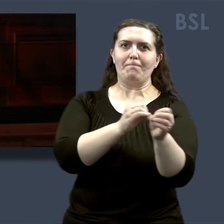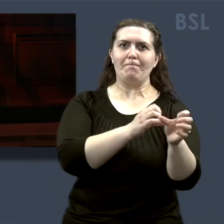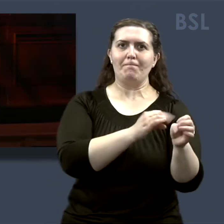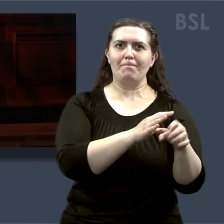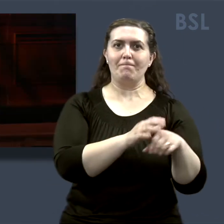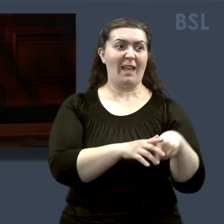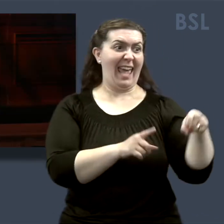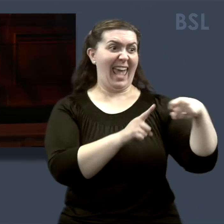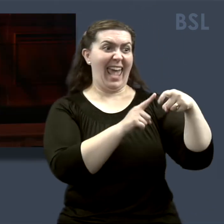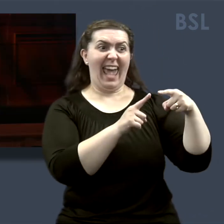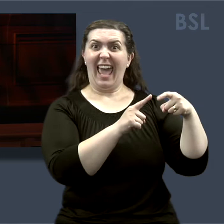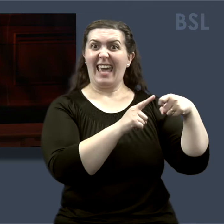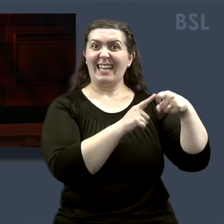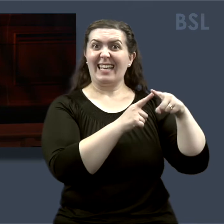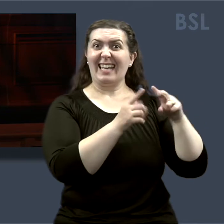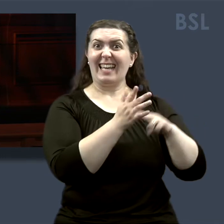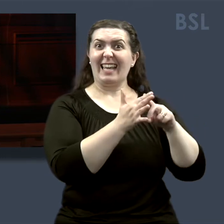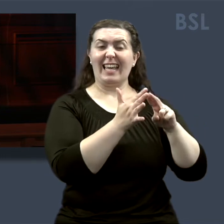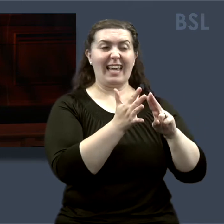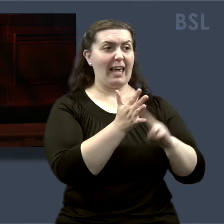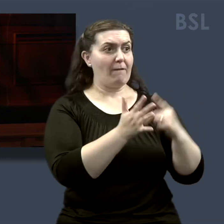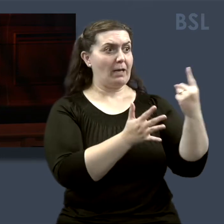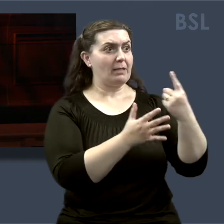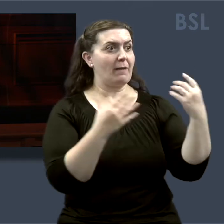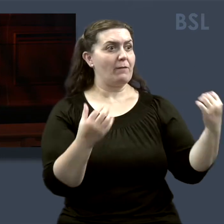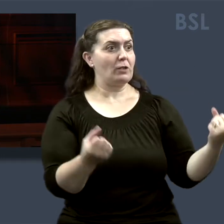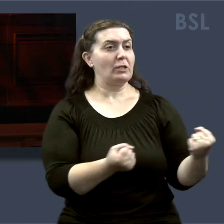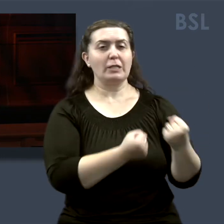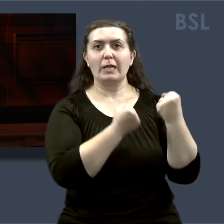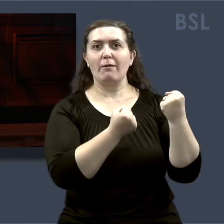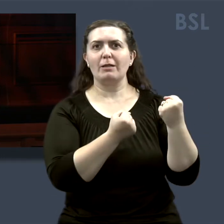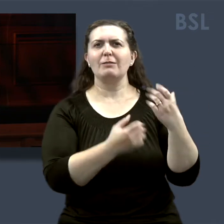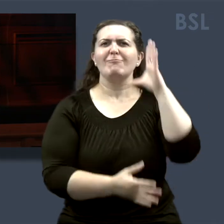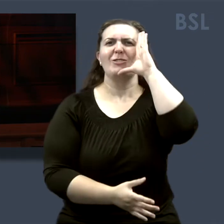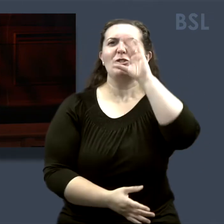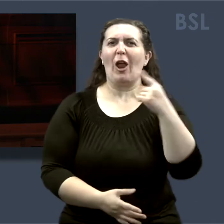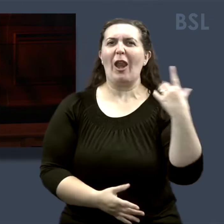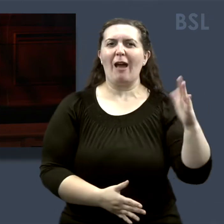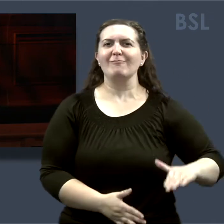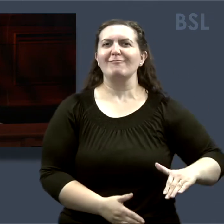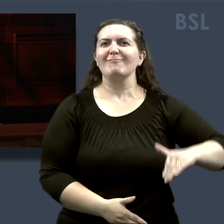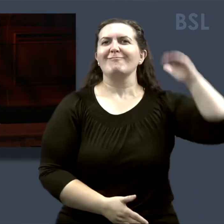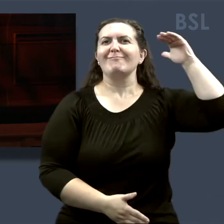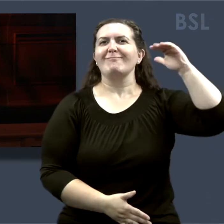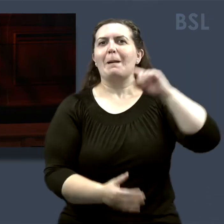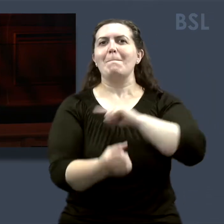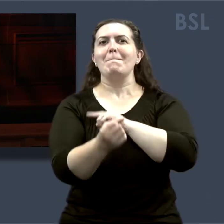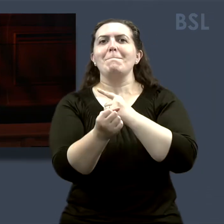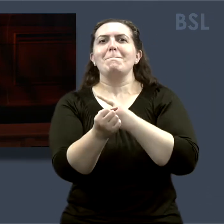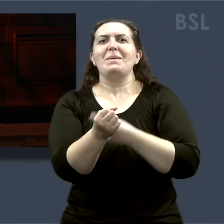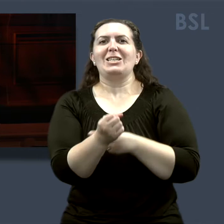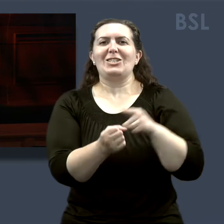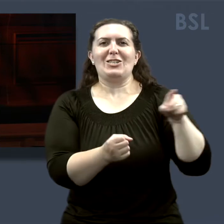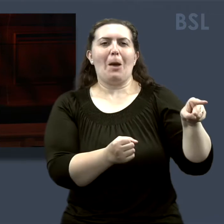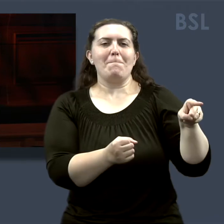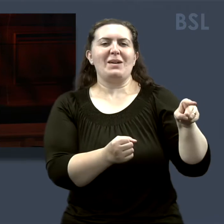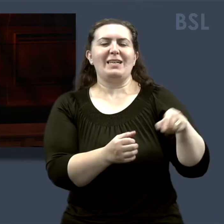I am inspired by Kevin’s courage (by the way, he is now a Bishop serving in Indiana)